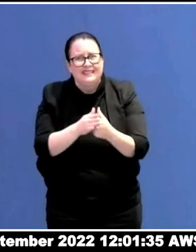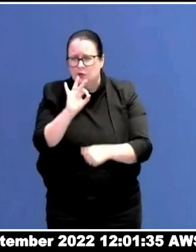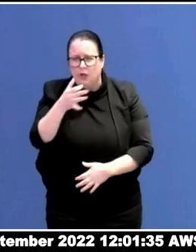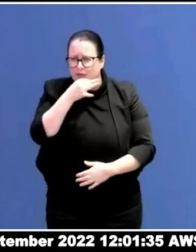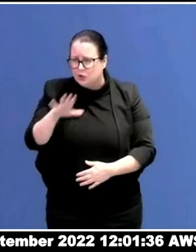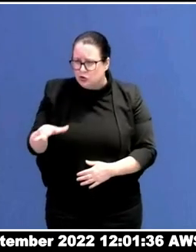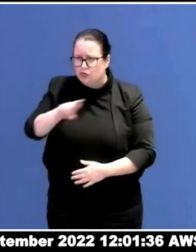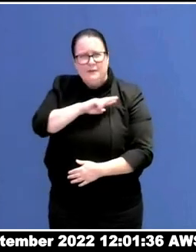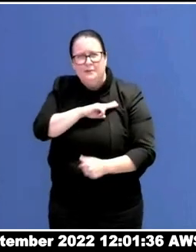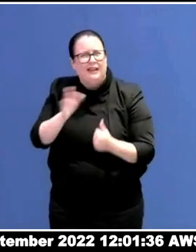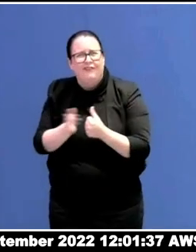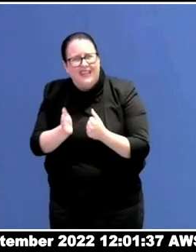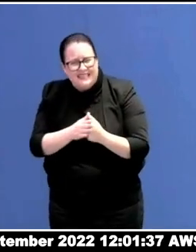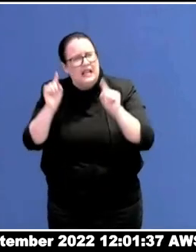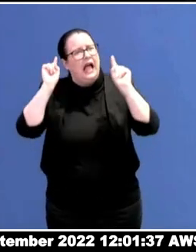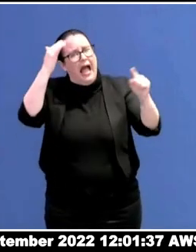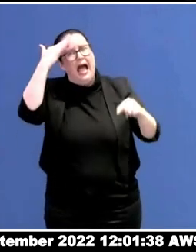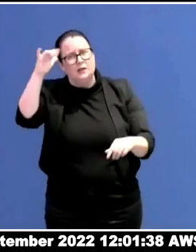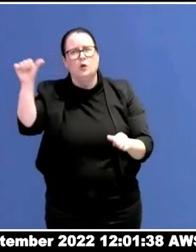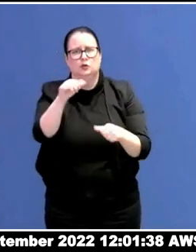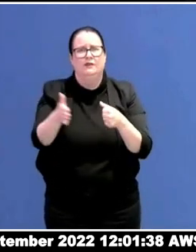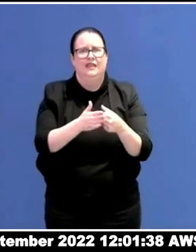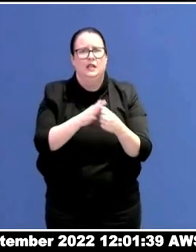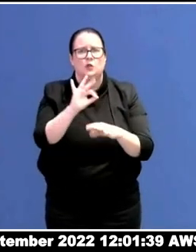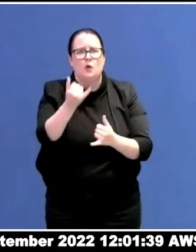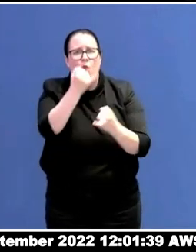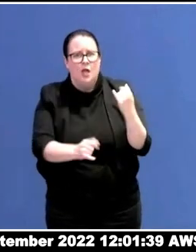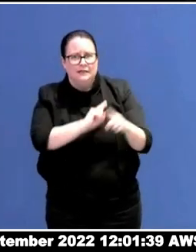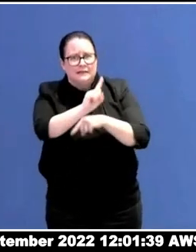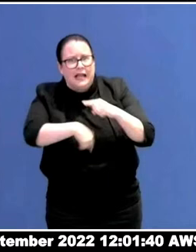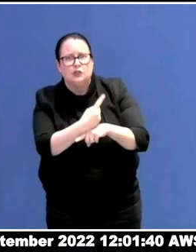Fix these problems so it doesn't become an issue the next year, the year after, the year